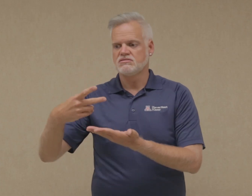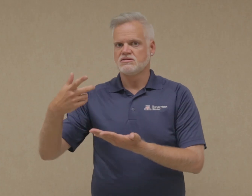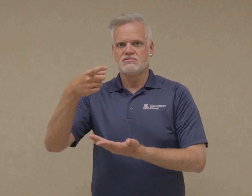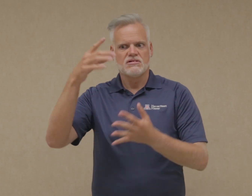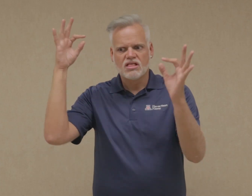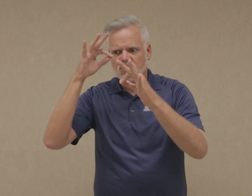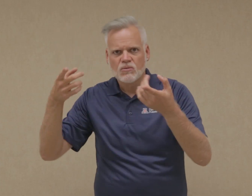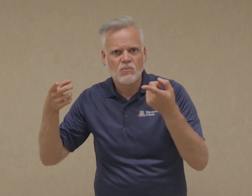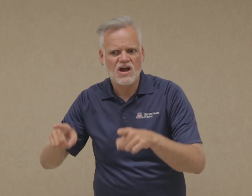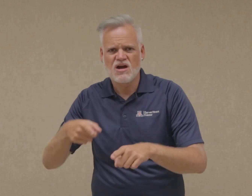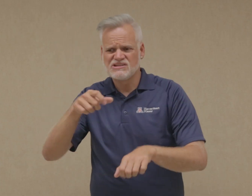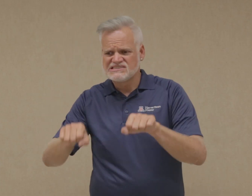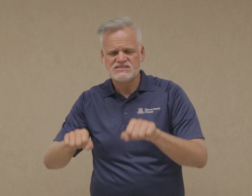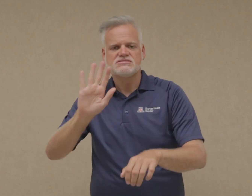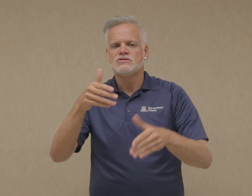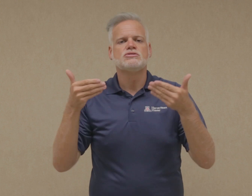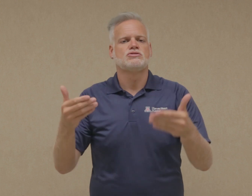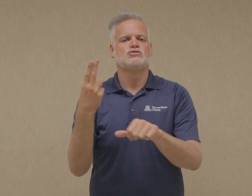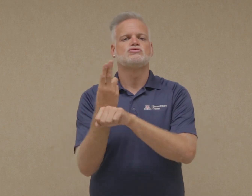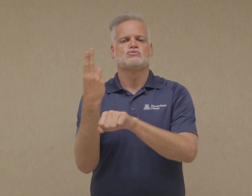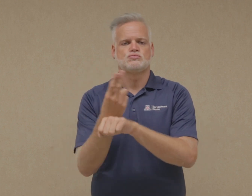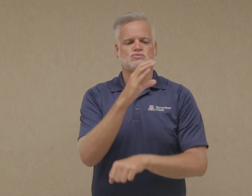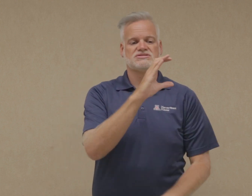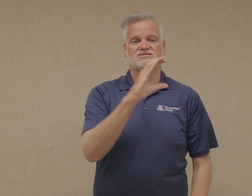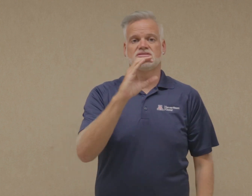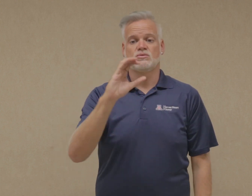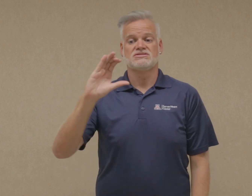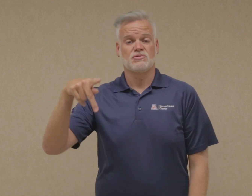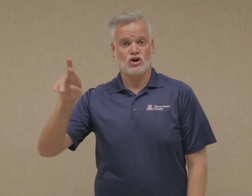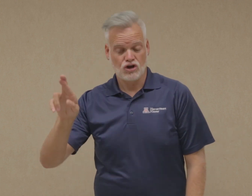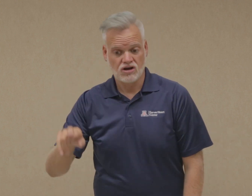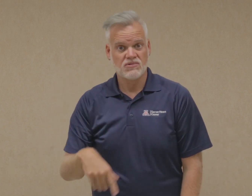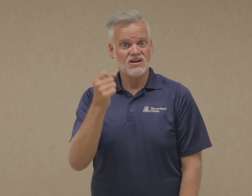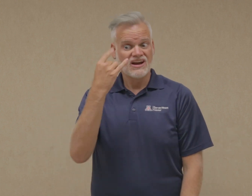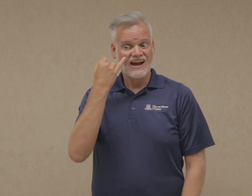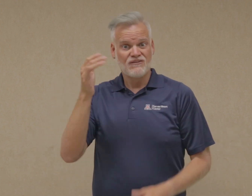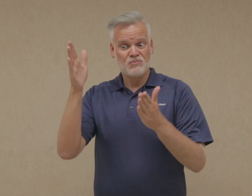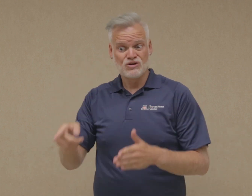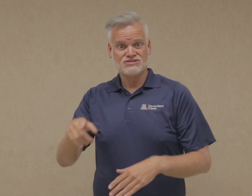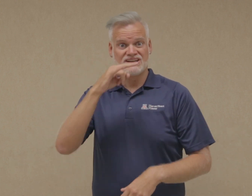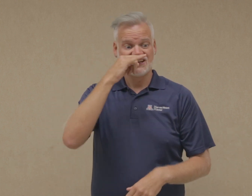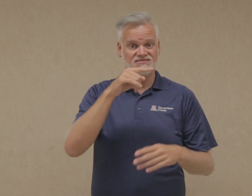when in doubt use chest compressions. However, chest compression only CPR should not be used on children under 8